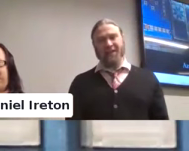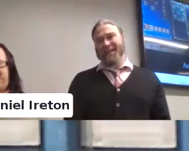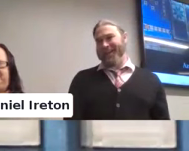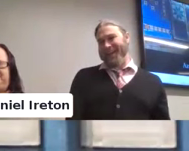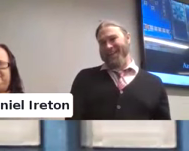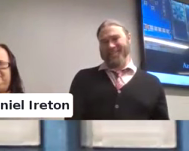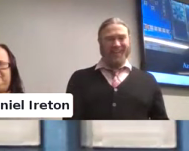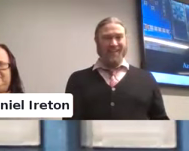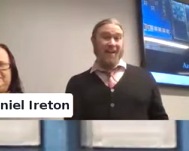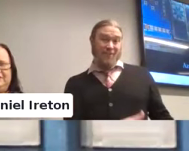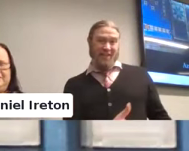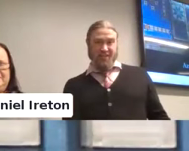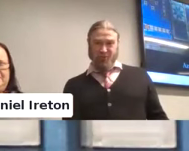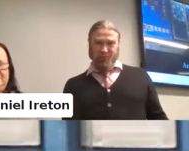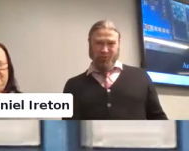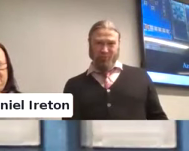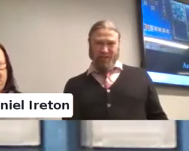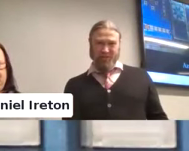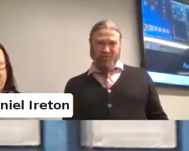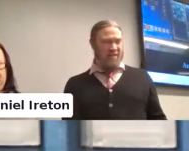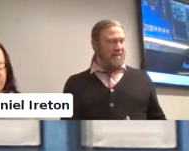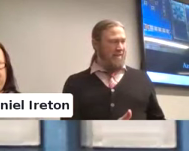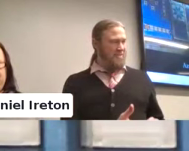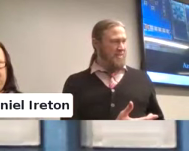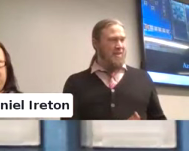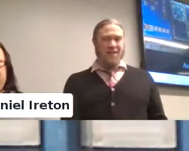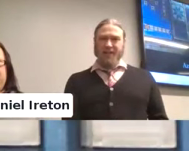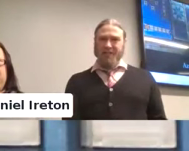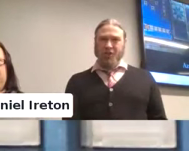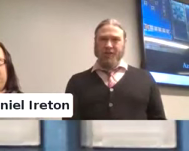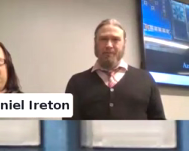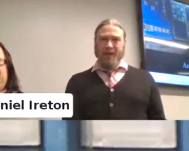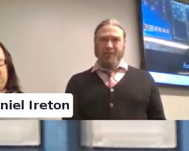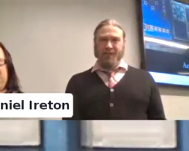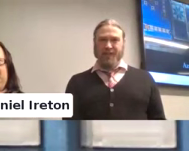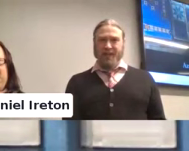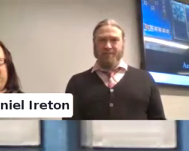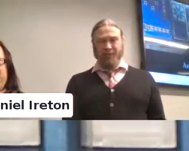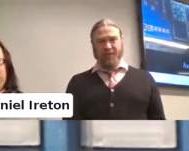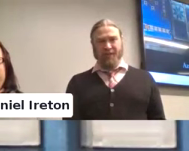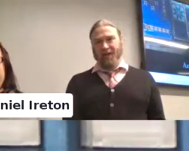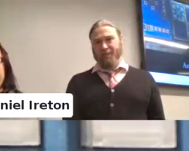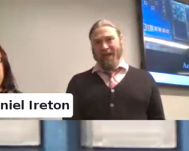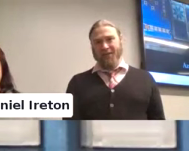And then we've got aSully Crystal mosaic. Daniel: This is a game that came out few years ago. A few versions.